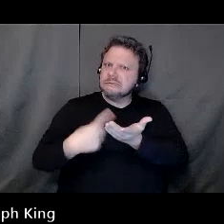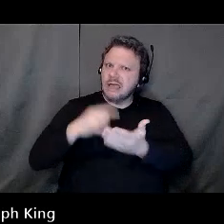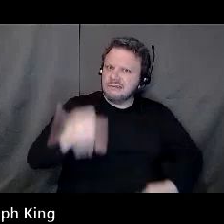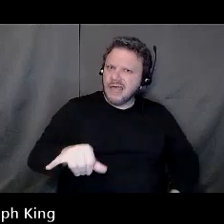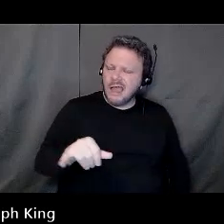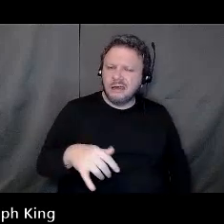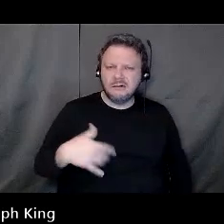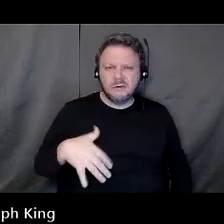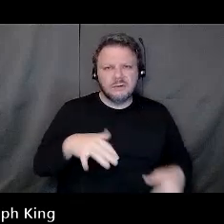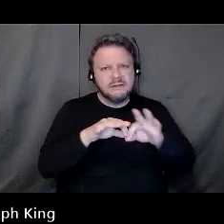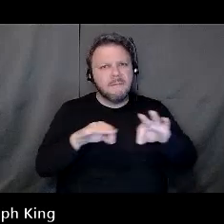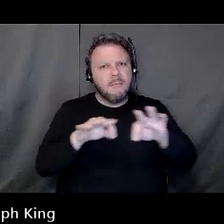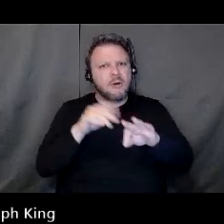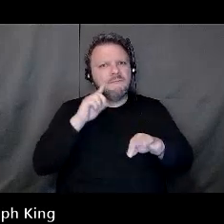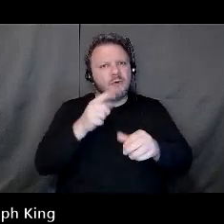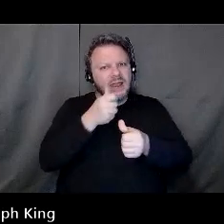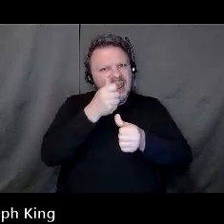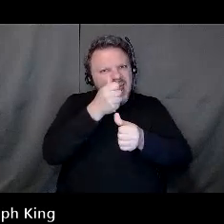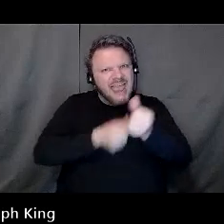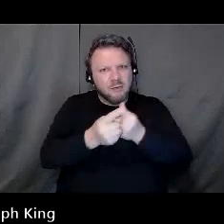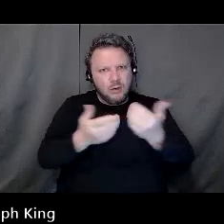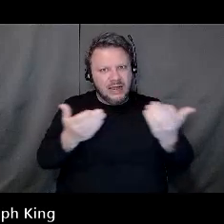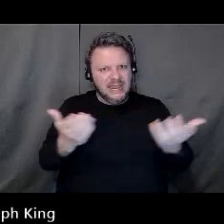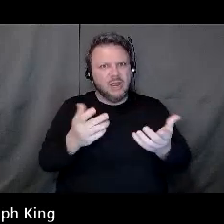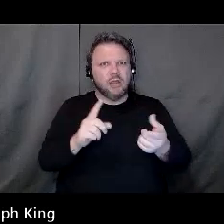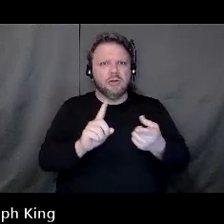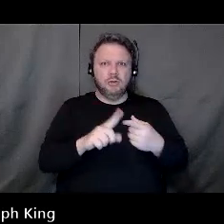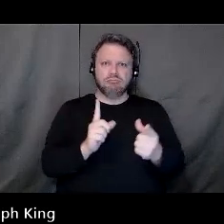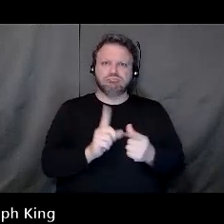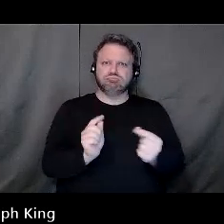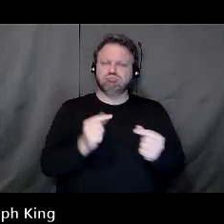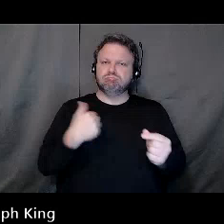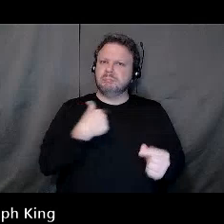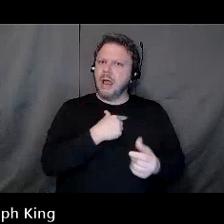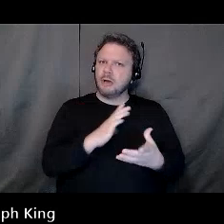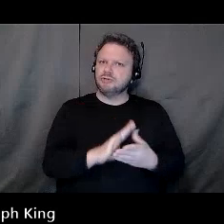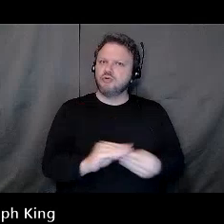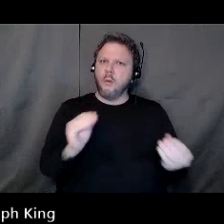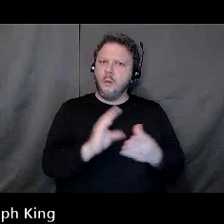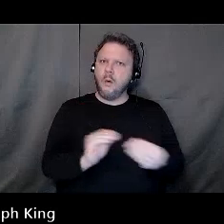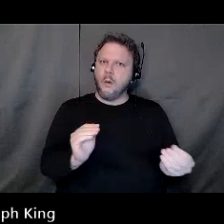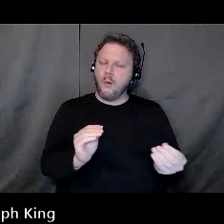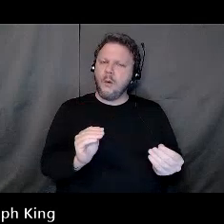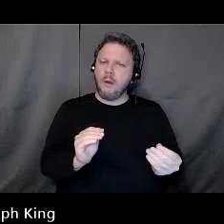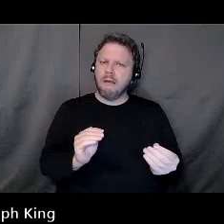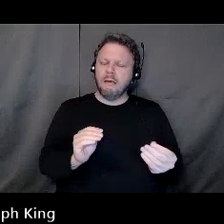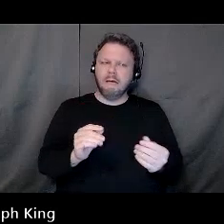It it's so key for each and every one of us on this call to tell our story of the What's going on?